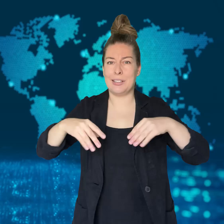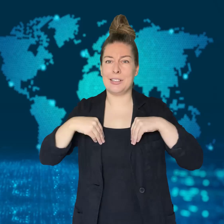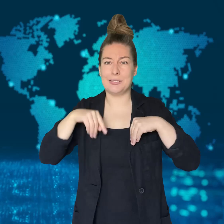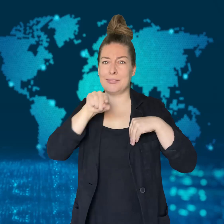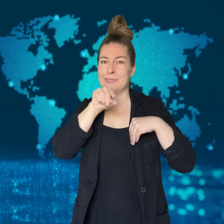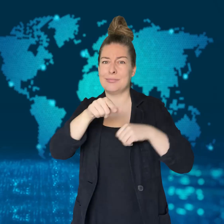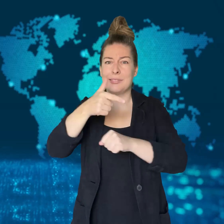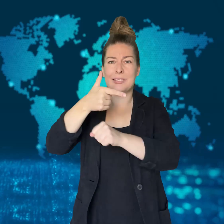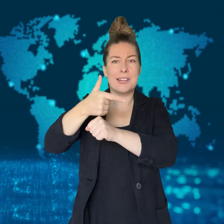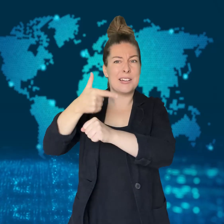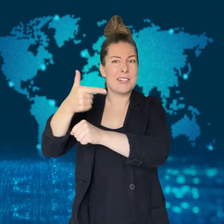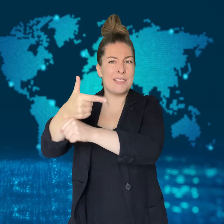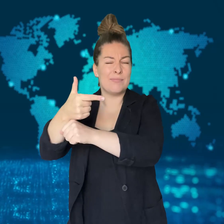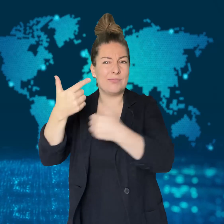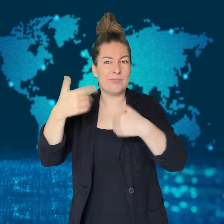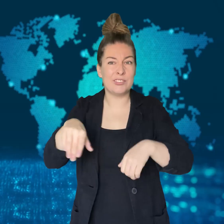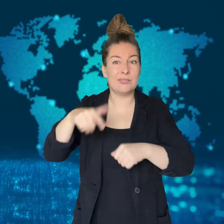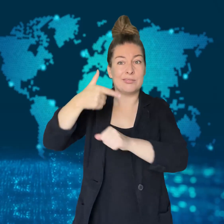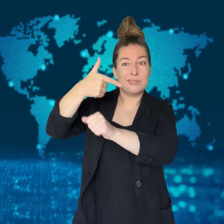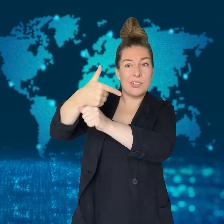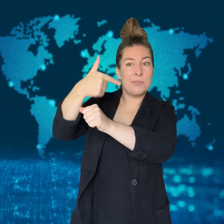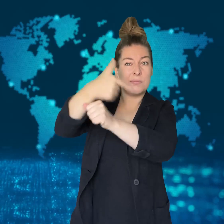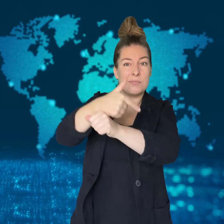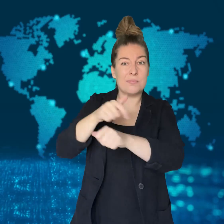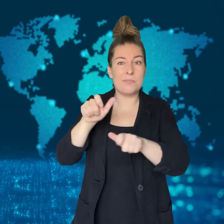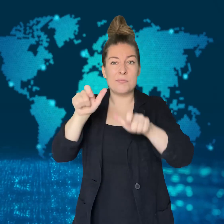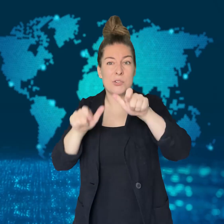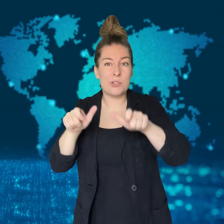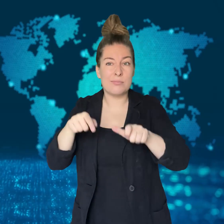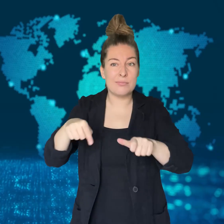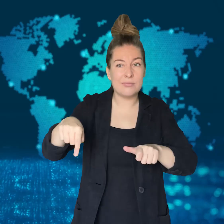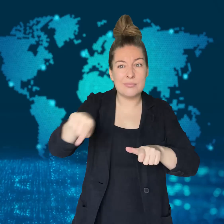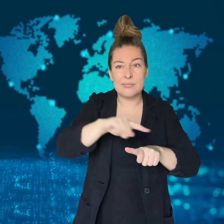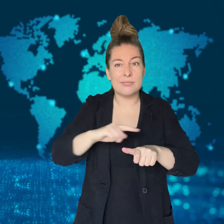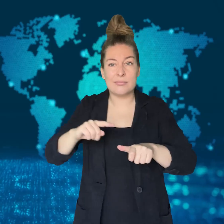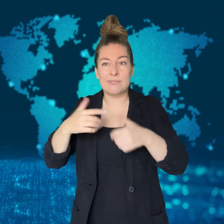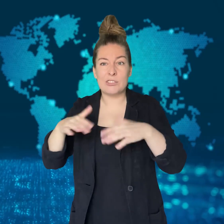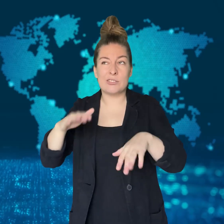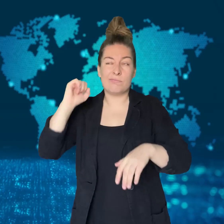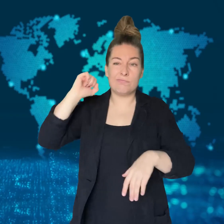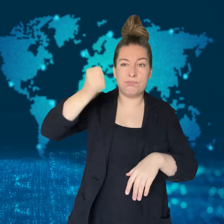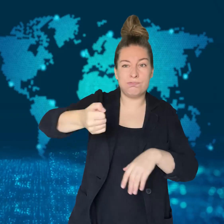They do not want their country to become like China.